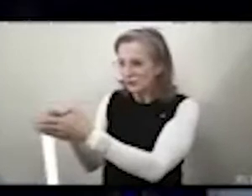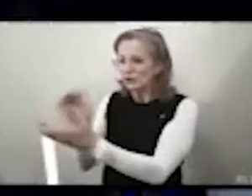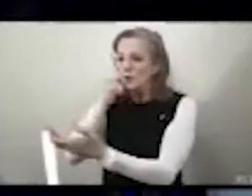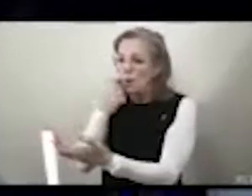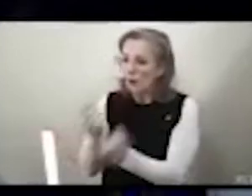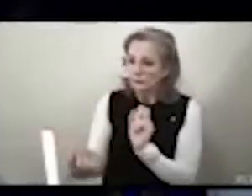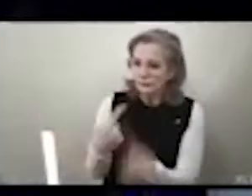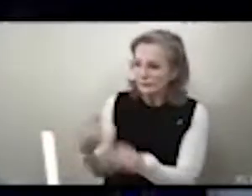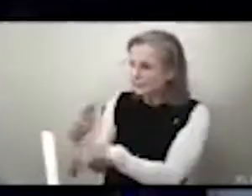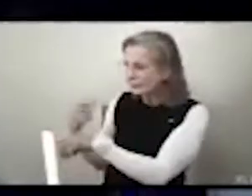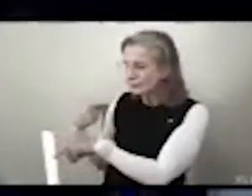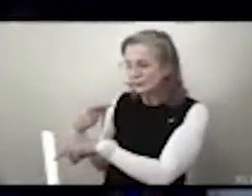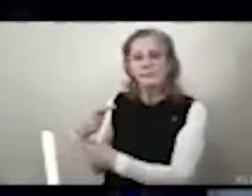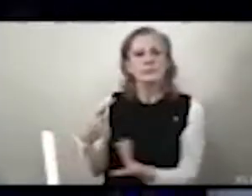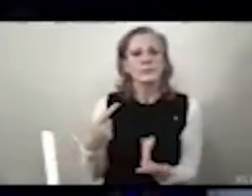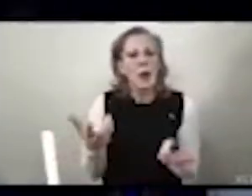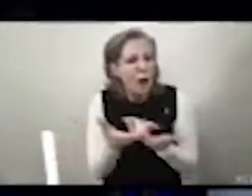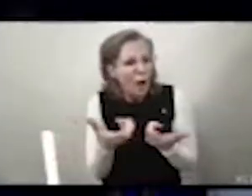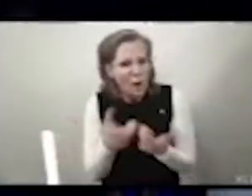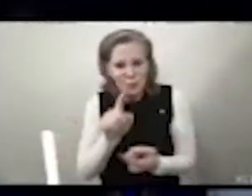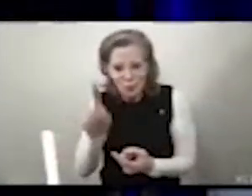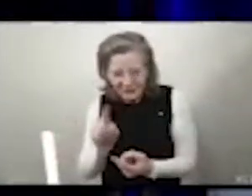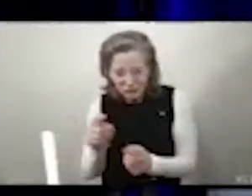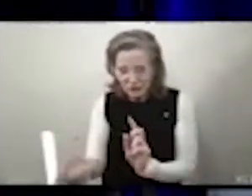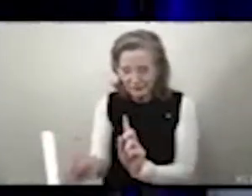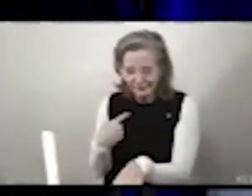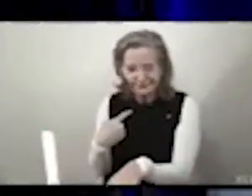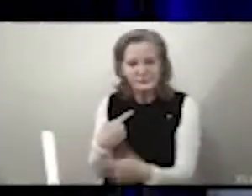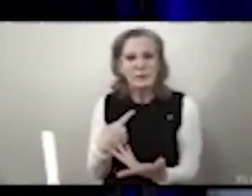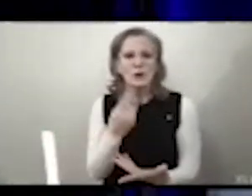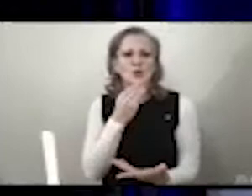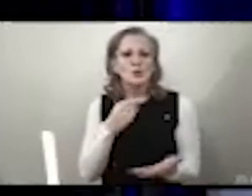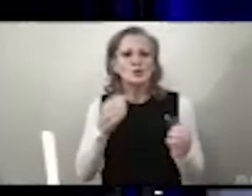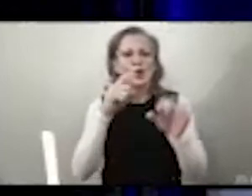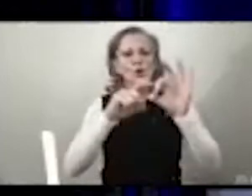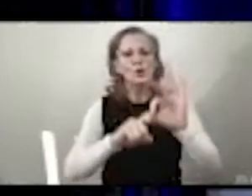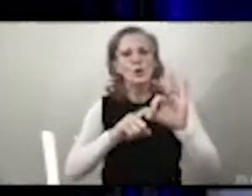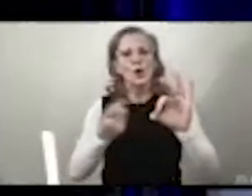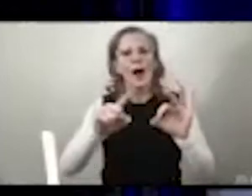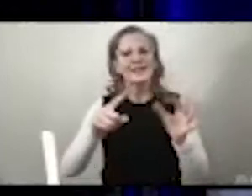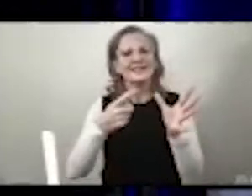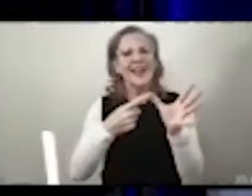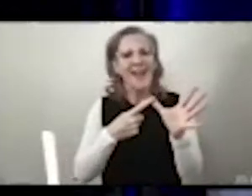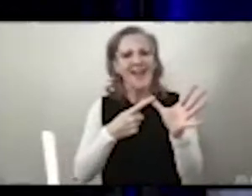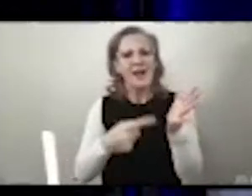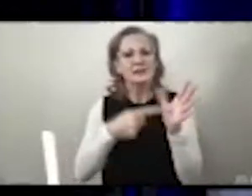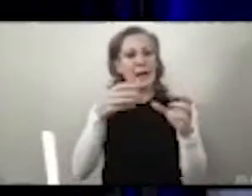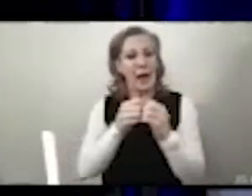throughout the event, using the Q and A tab on your screen. You won't be able to see the questions, but we can, and we'll try to answer as many of them as possible.